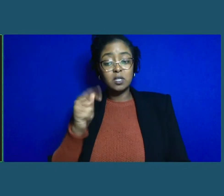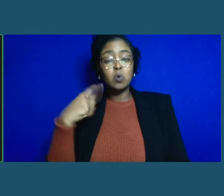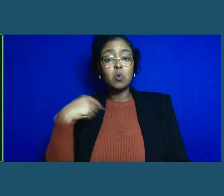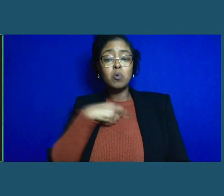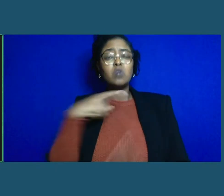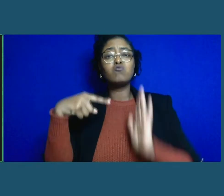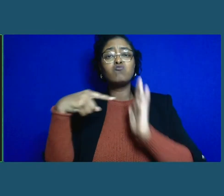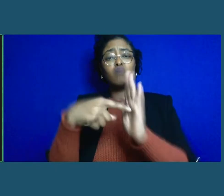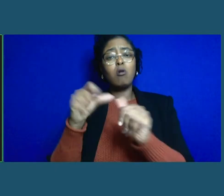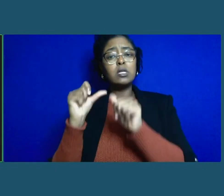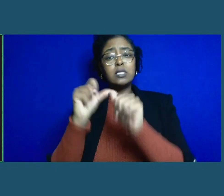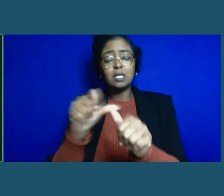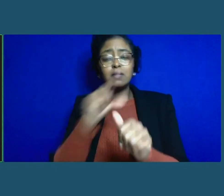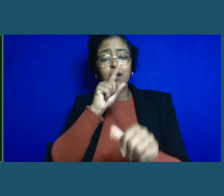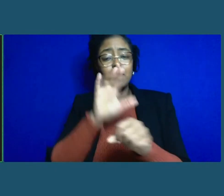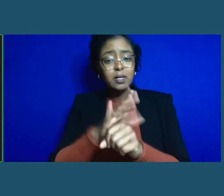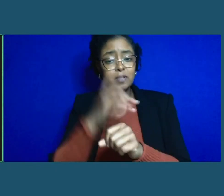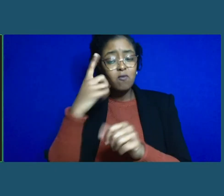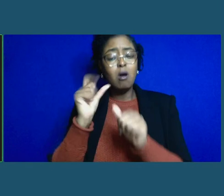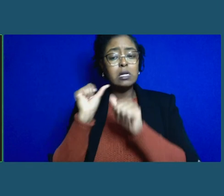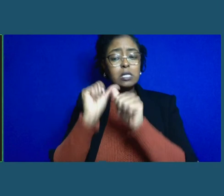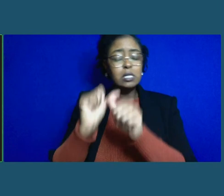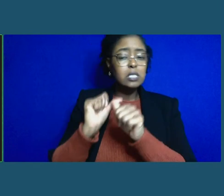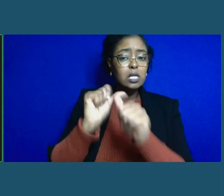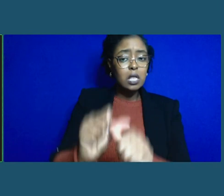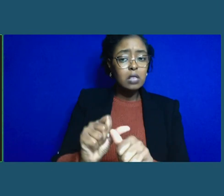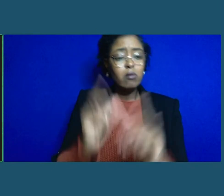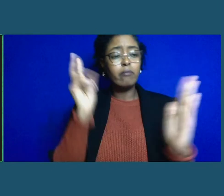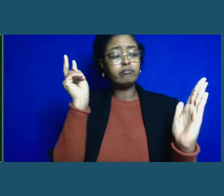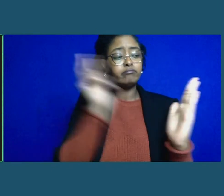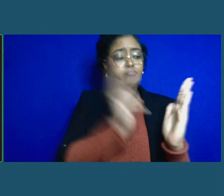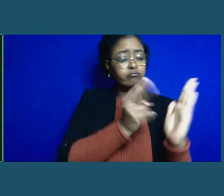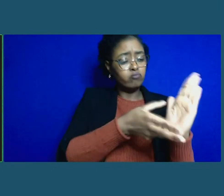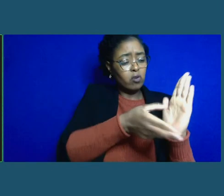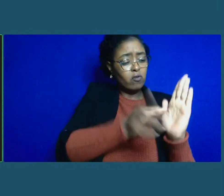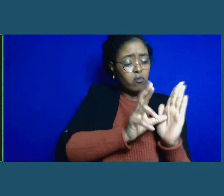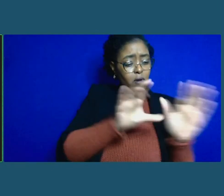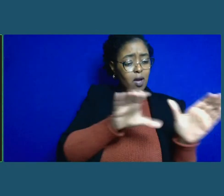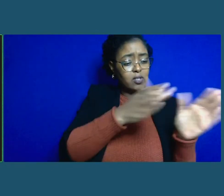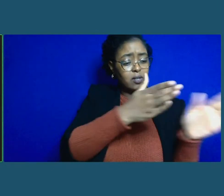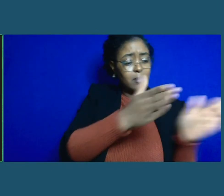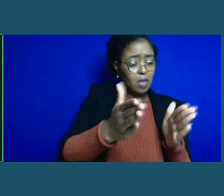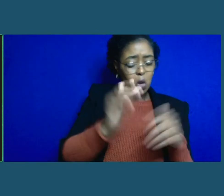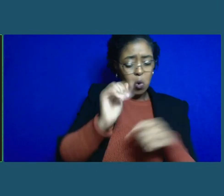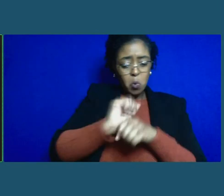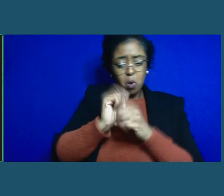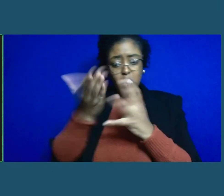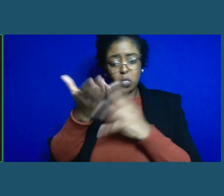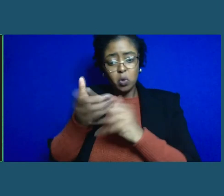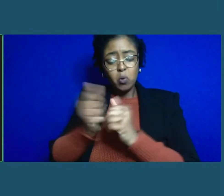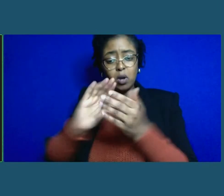Education myself is superintendent have shown a consistent commitment to